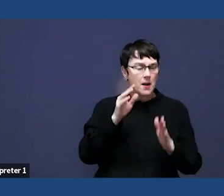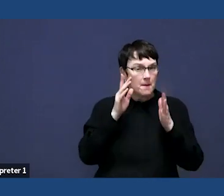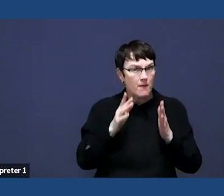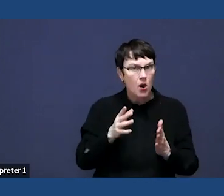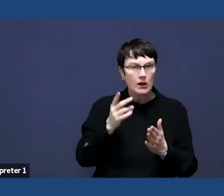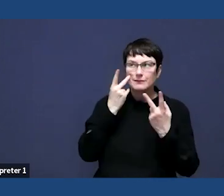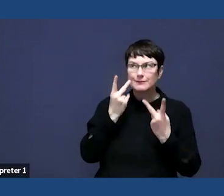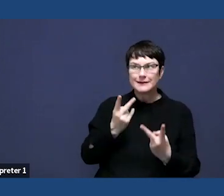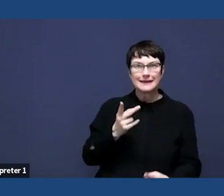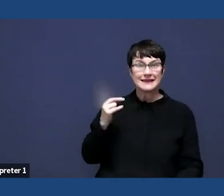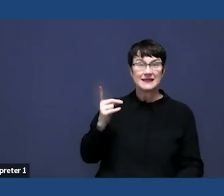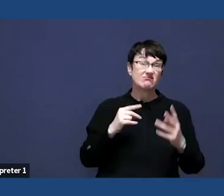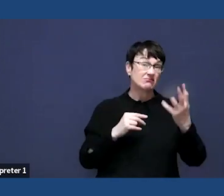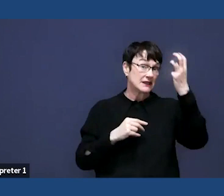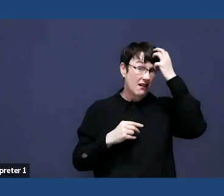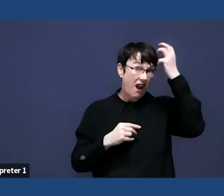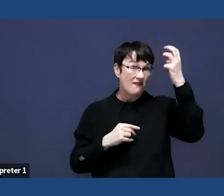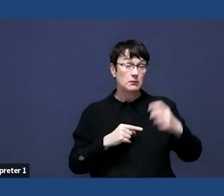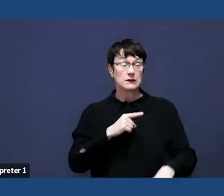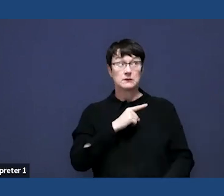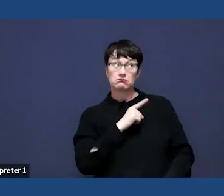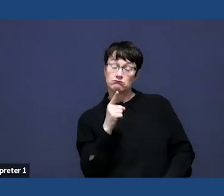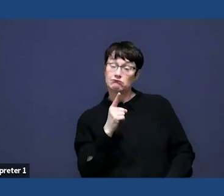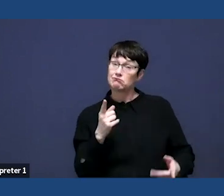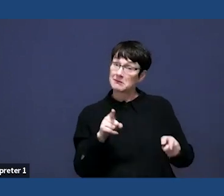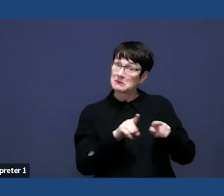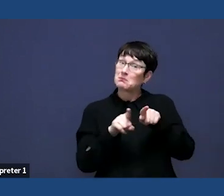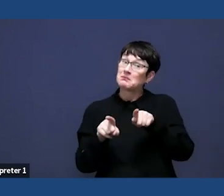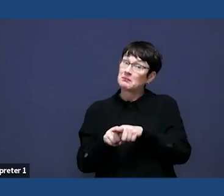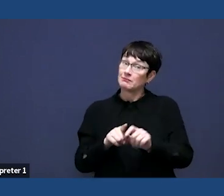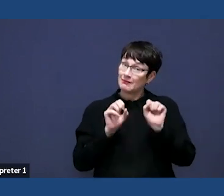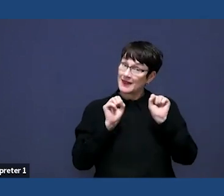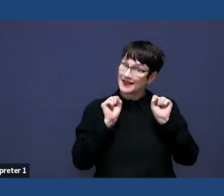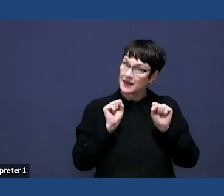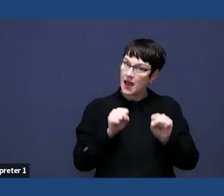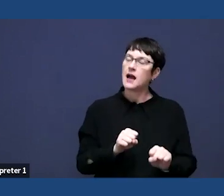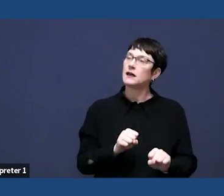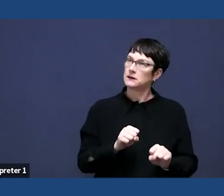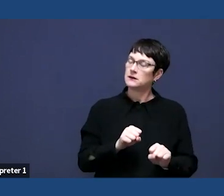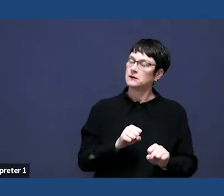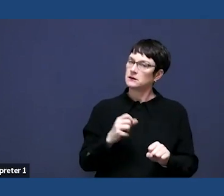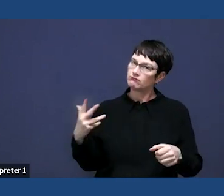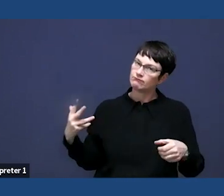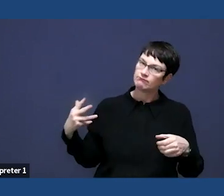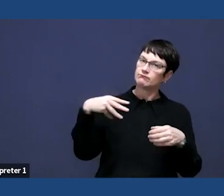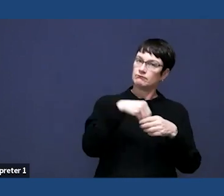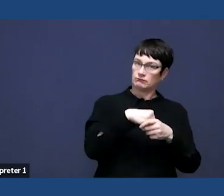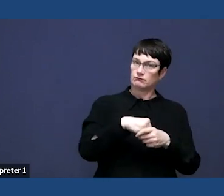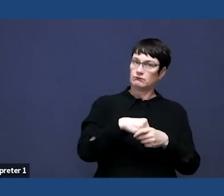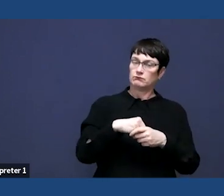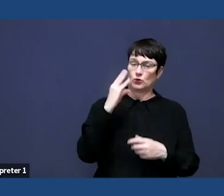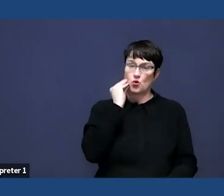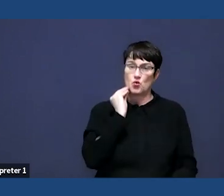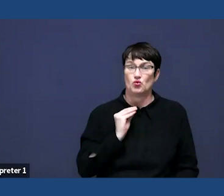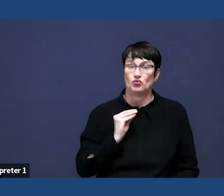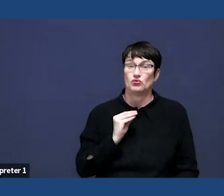clients in the Government space, almost a third of the workforce is 55 or over.